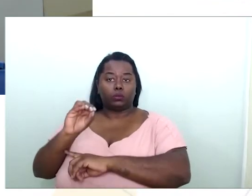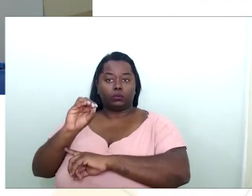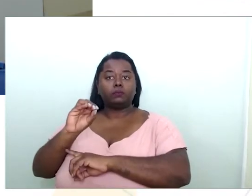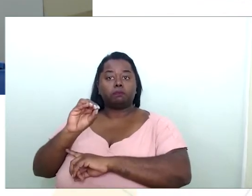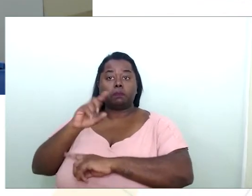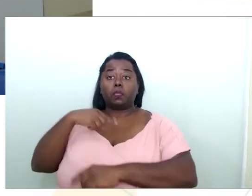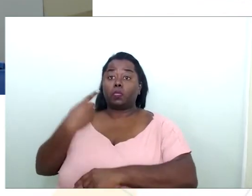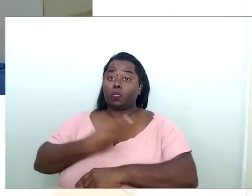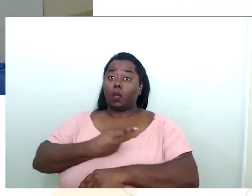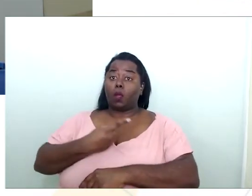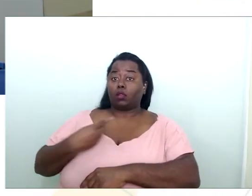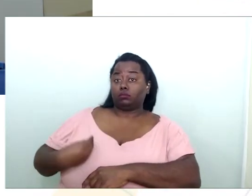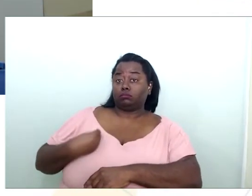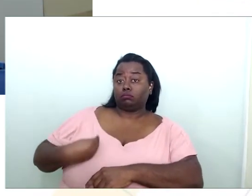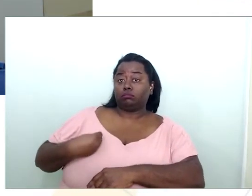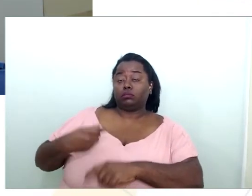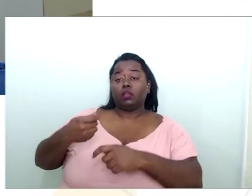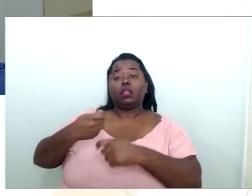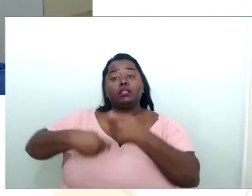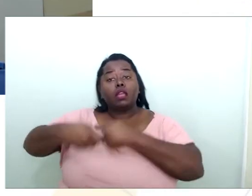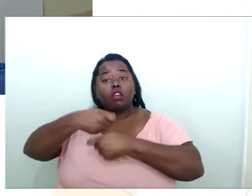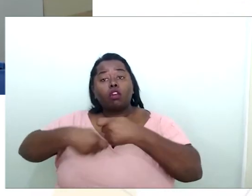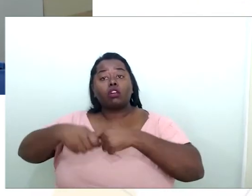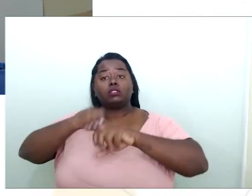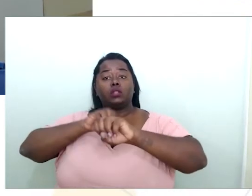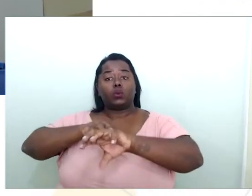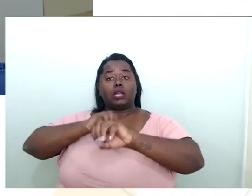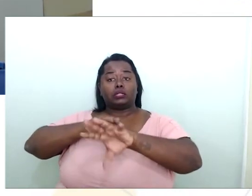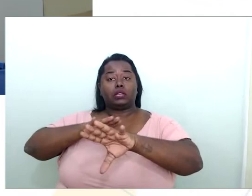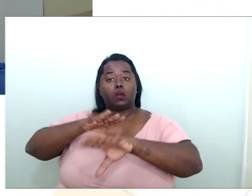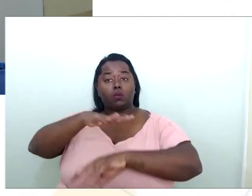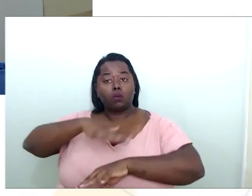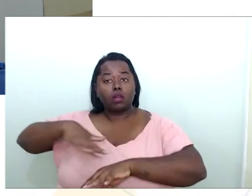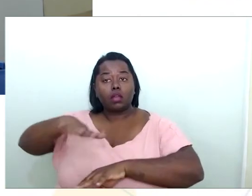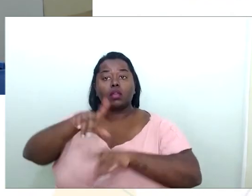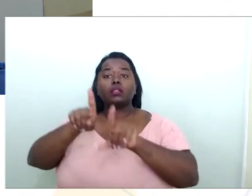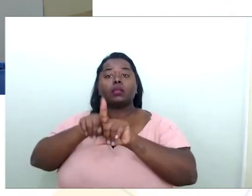in the business of distance education and correspondence education for a long